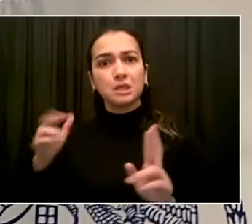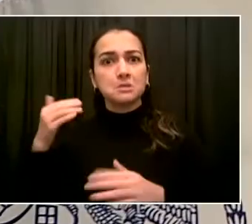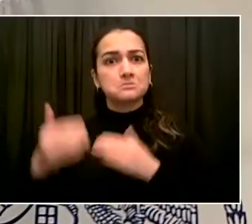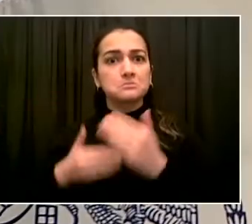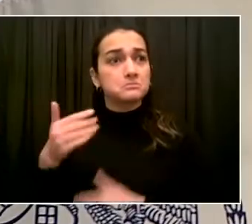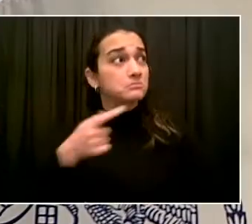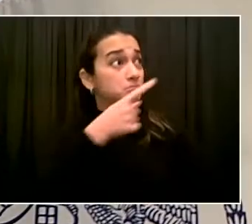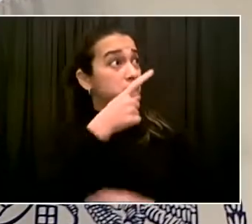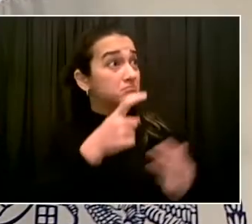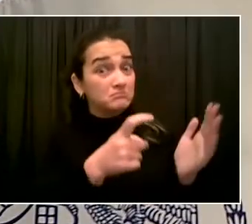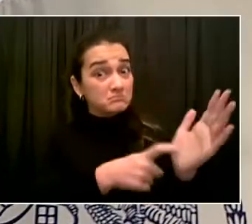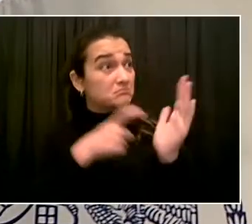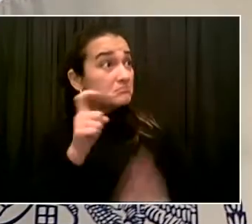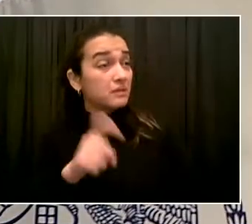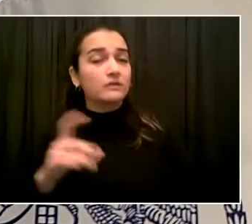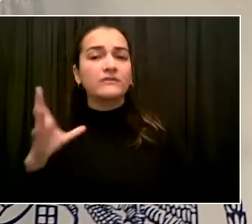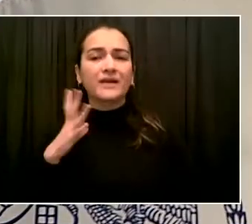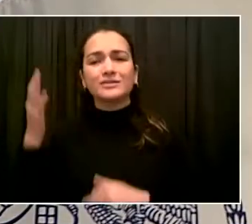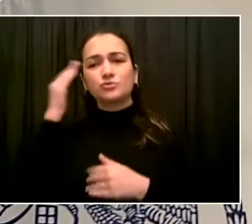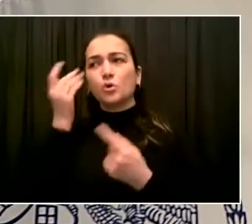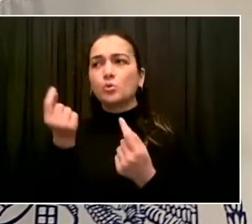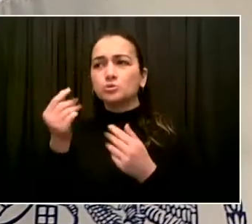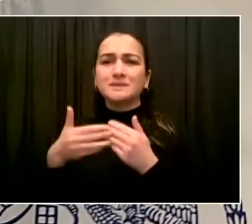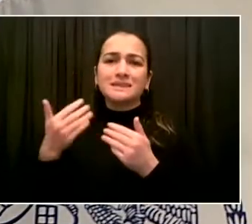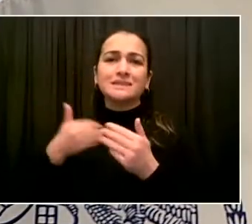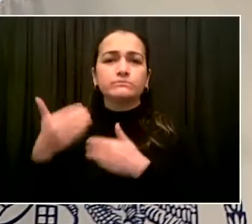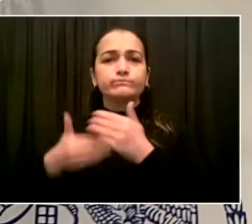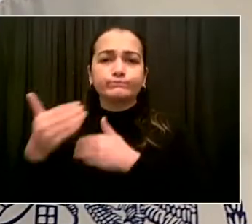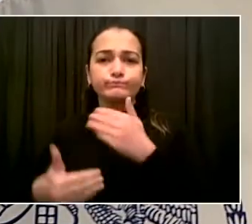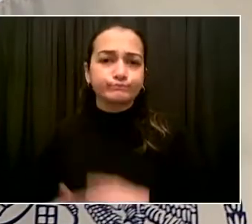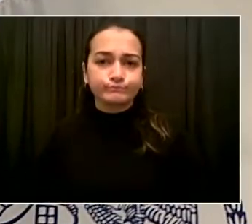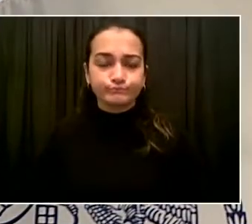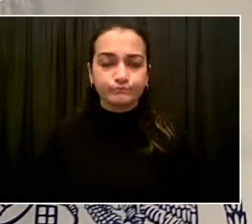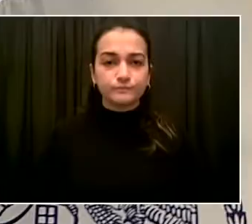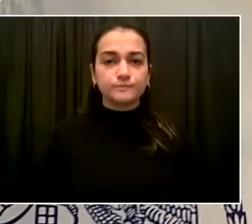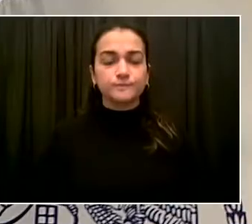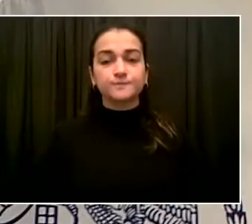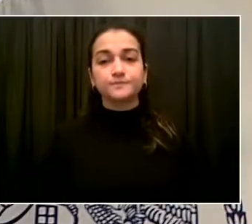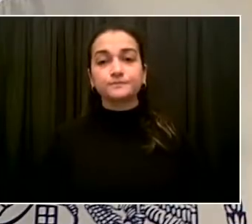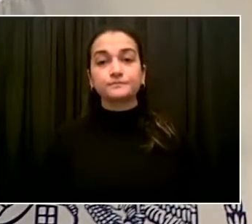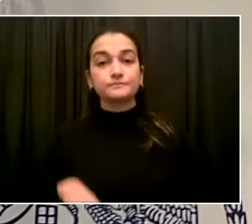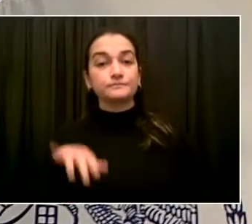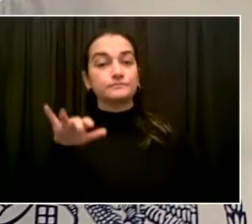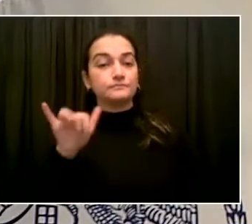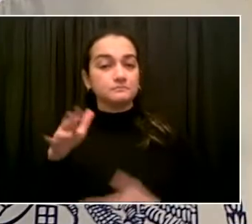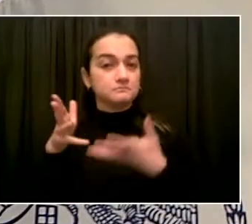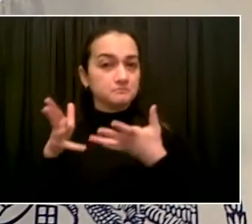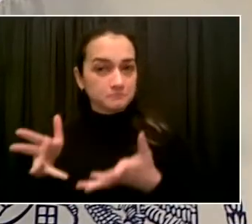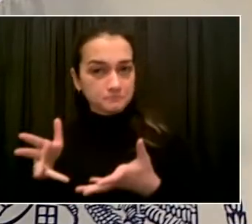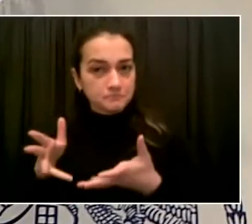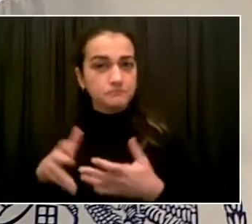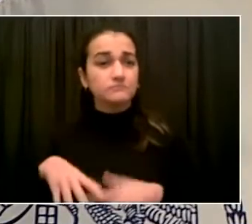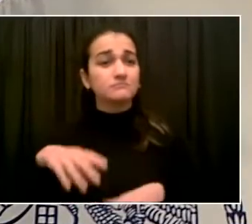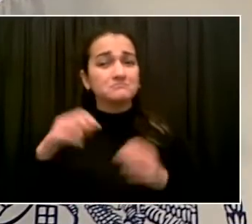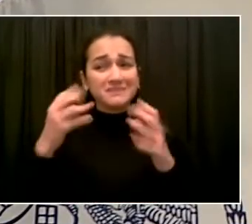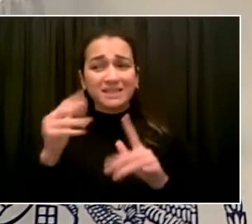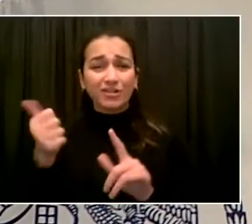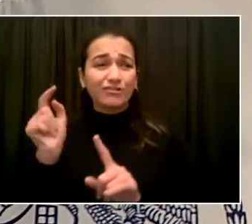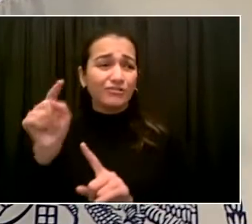SEE A LOT OF PEOPLE EMBRACE IT. YOU WILL SEE A LOT OF PEOPLE MAKE THE DECISION IT IS TIME TO GET VACCINATED.